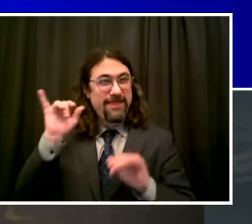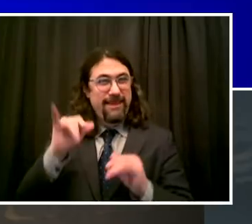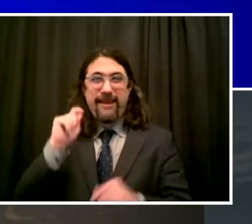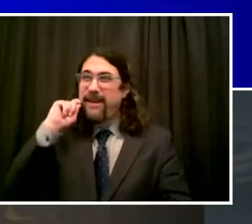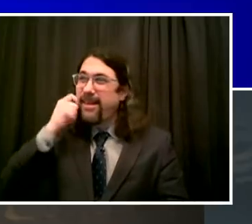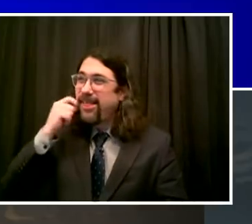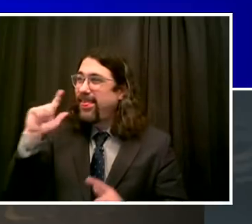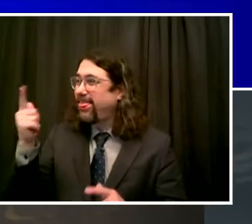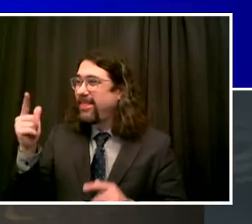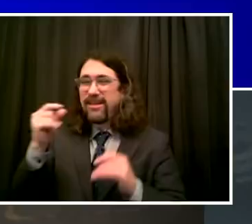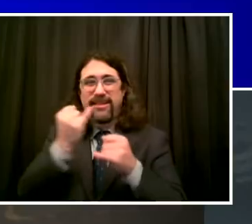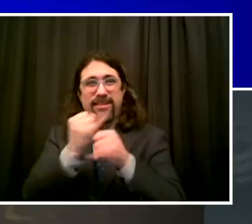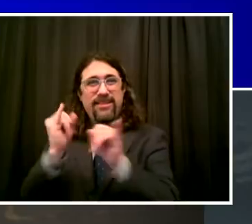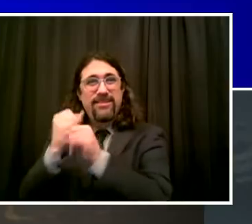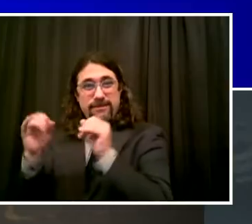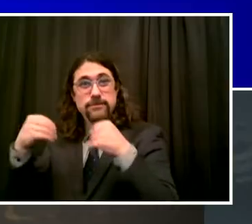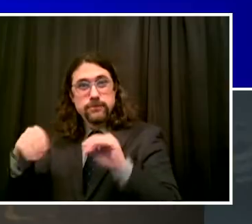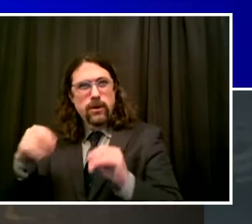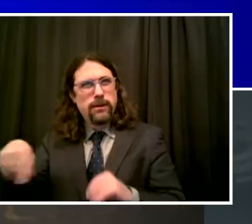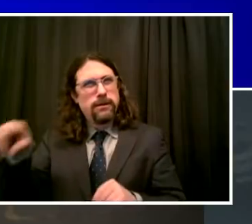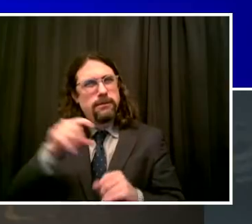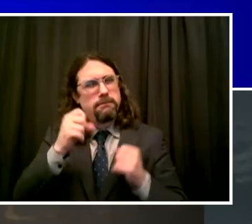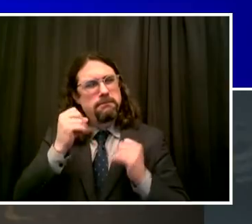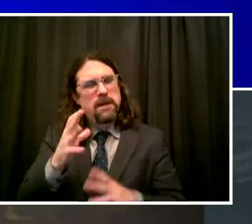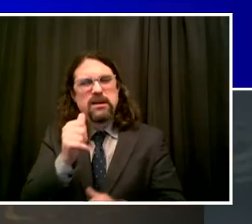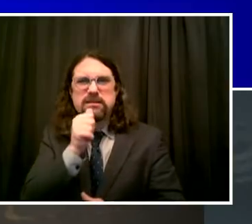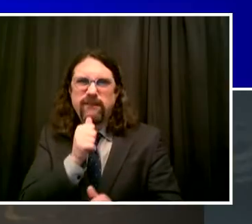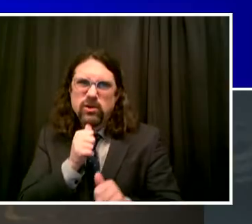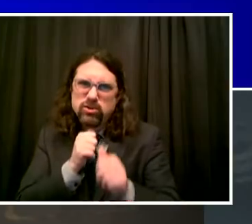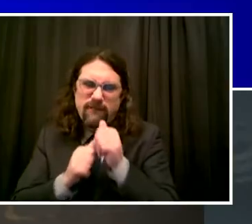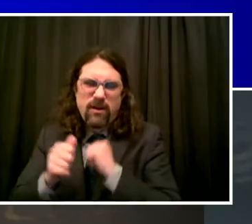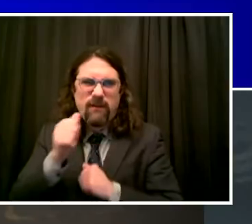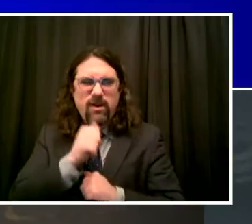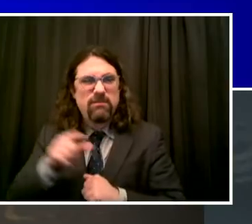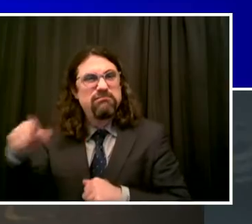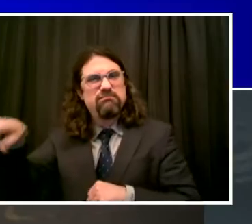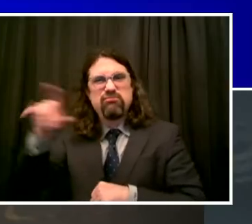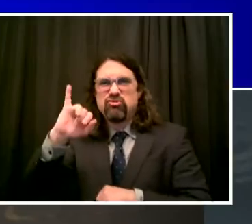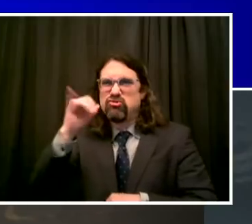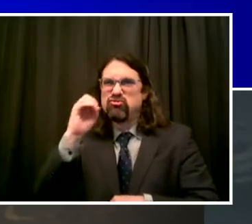CRISIS. SMALL BUSINESS MAKES NEW YORK NEW YORK. YOU REALLY THINK ABOUT SO MUCH OF HWATWE